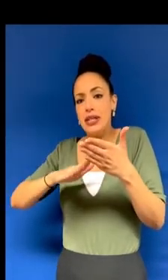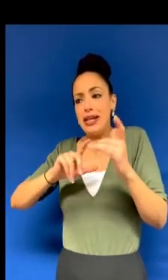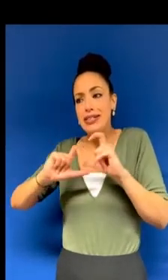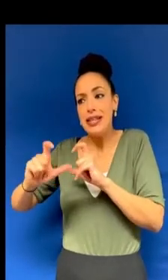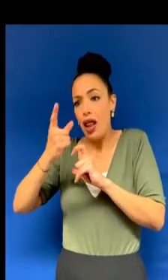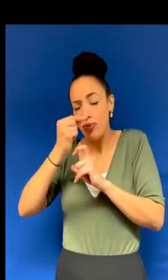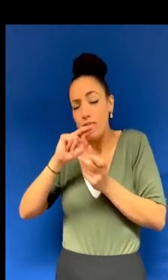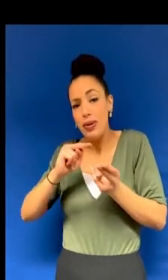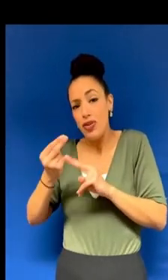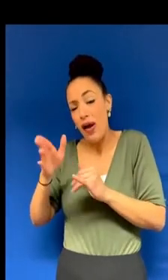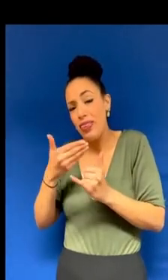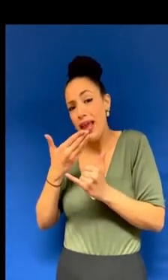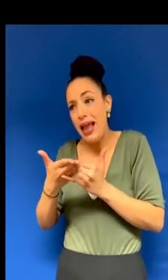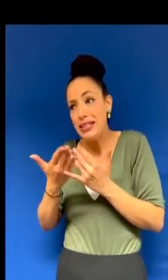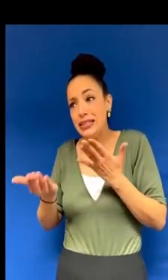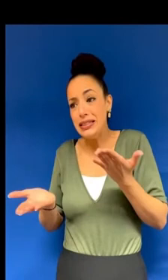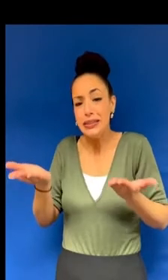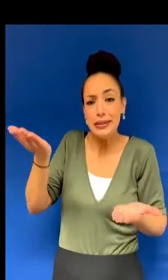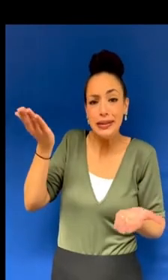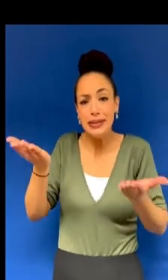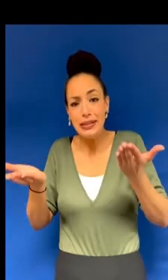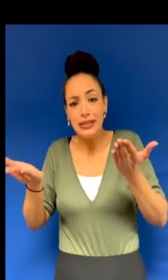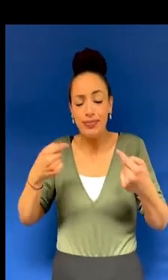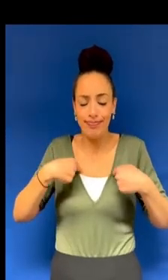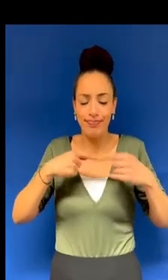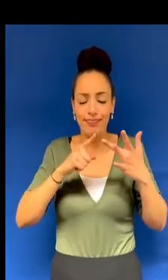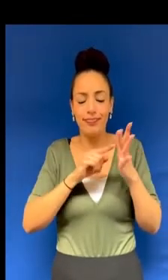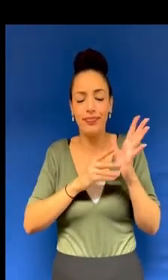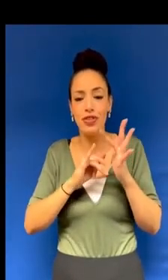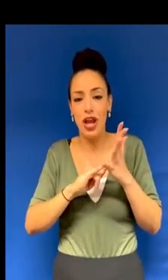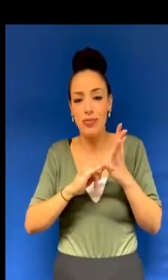be in hospital and for attempts to be made to save your life", but that might be quite an